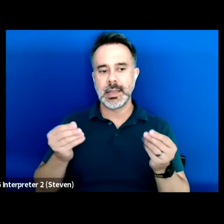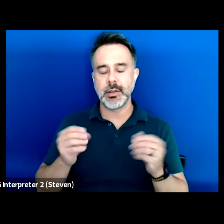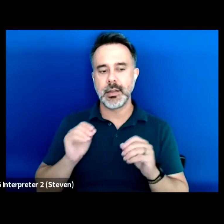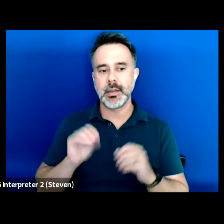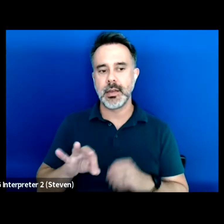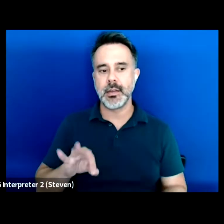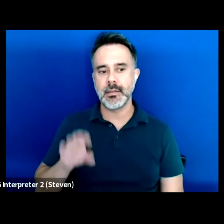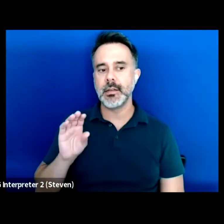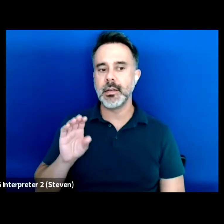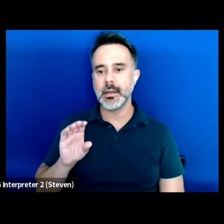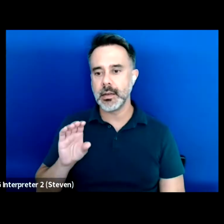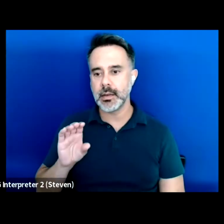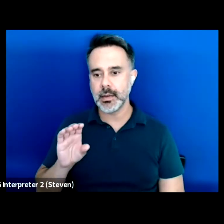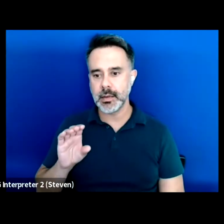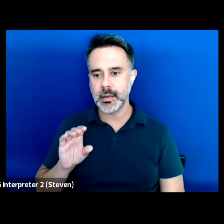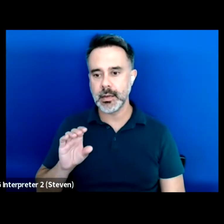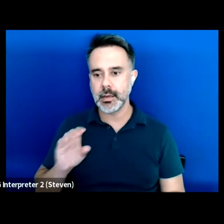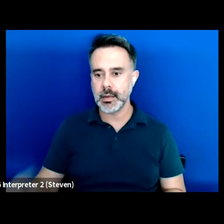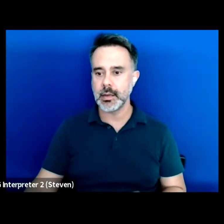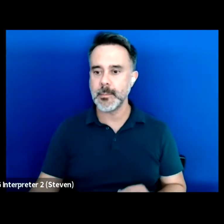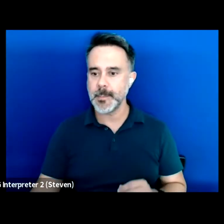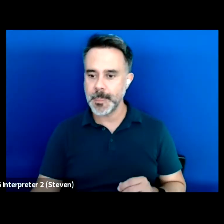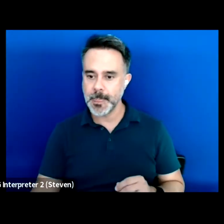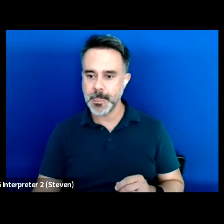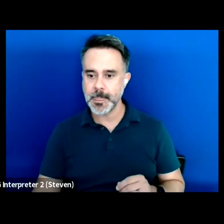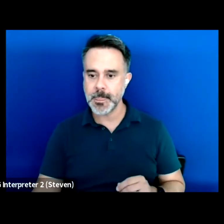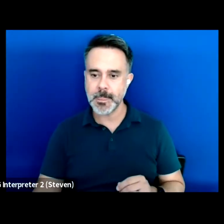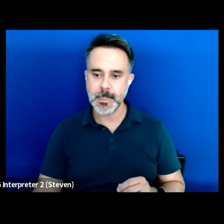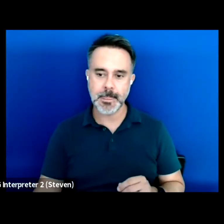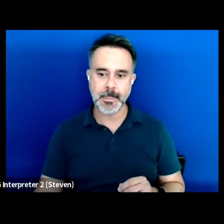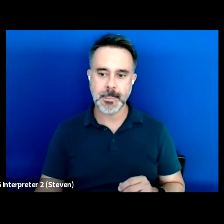We all know, right, that, for Alice, disability community is the way.